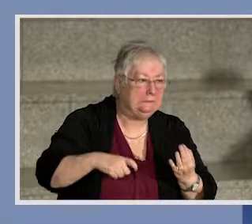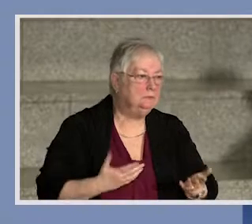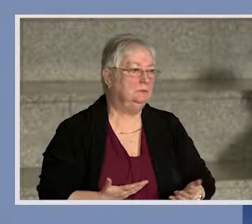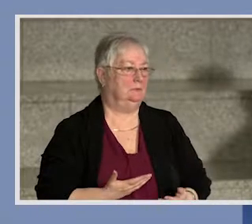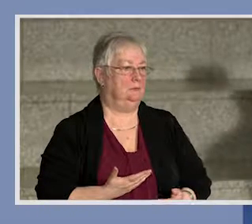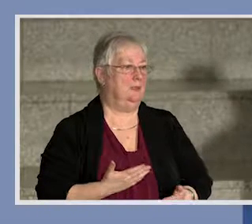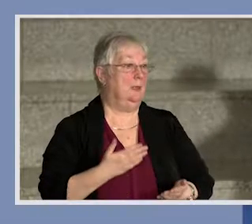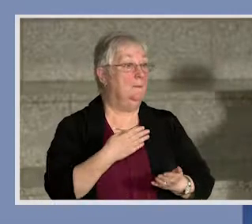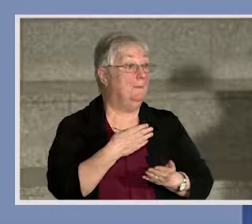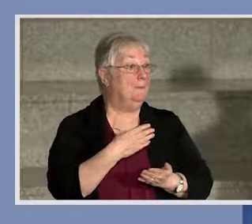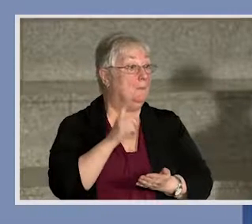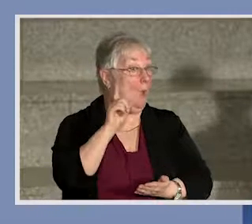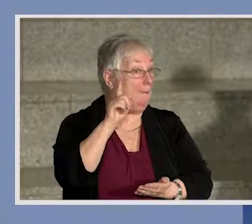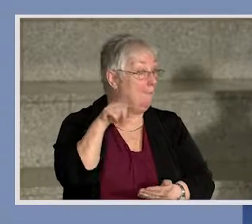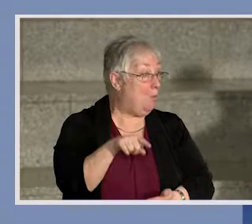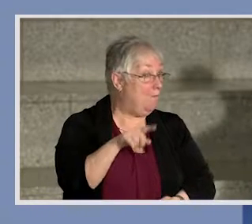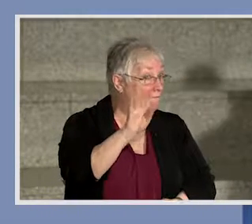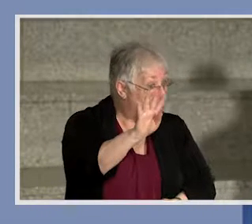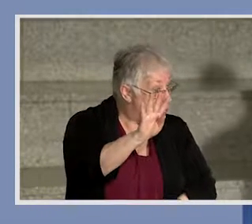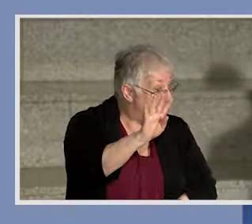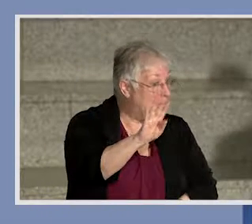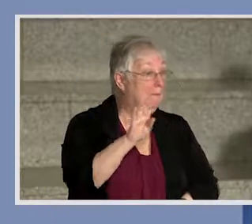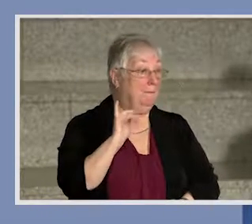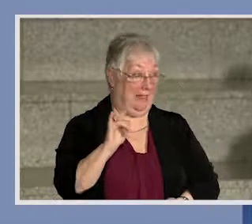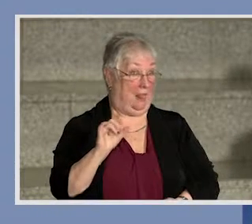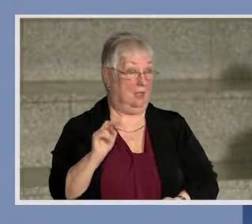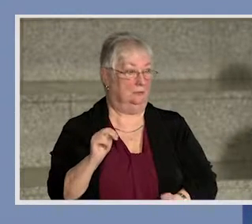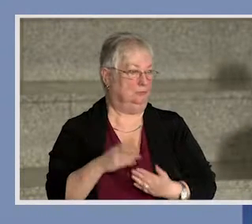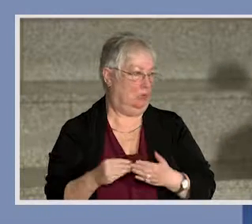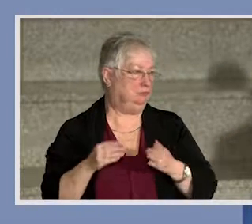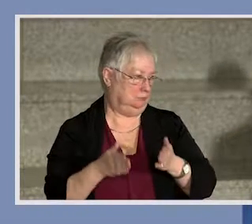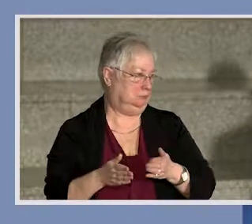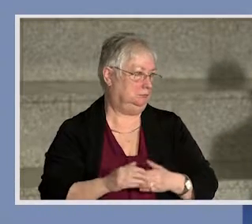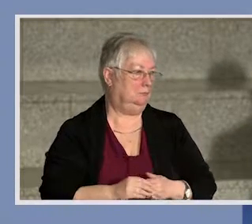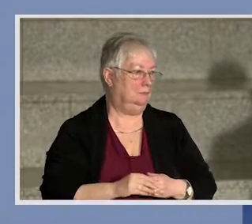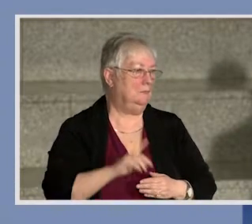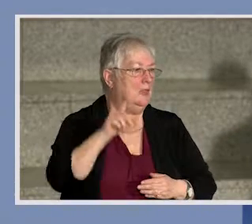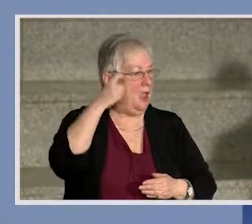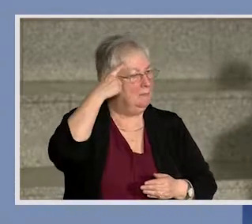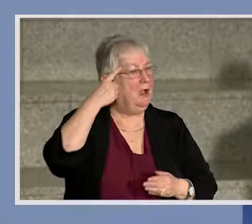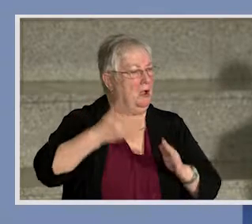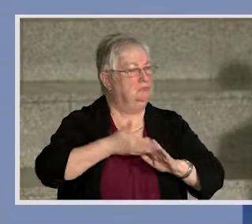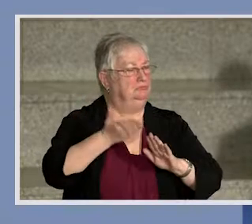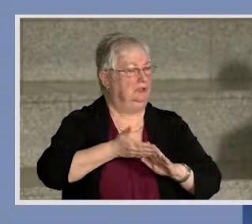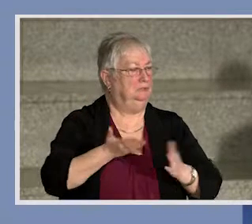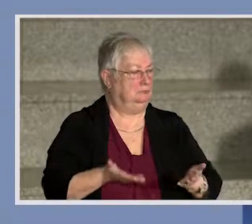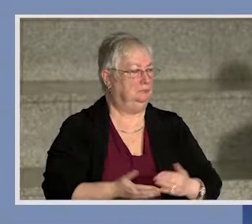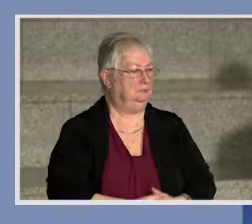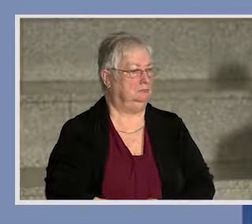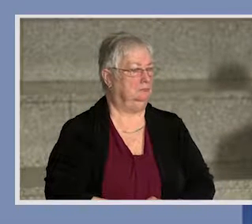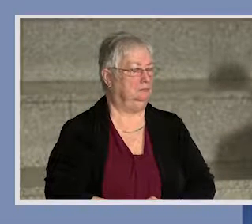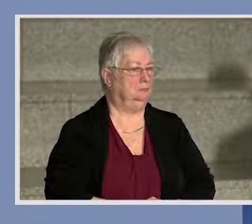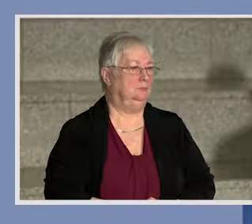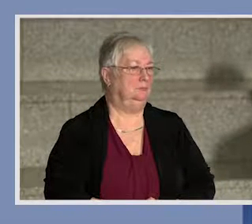GOVERNMENT OPERATIONS, RETIREMENT COSTS AND OTHERS. THOSE ARE THE COSTS TO OPERATE THE GOVERNMENT AND IT INCLUDES, IT MAY INCLUDE THINGS YOU MAY NOT HAVE THOUGHT OF.